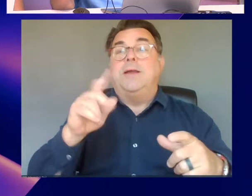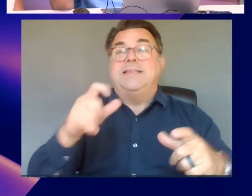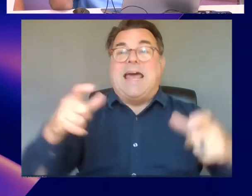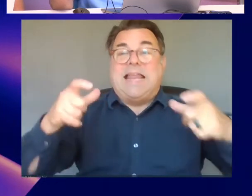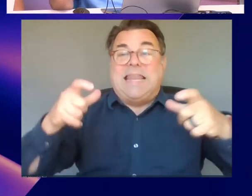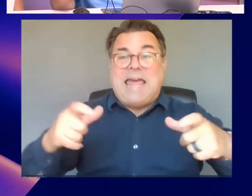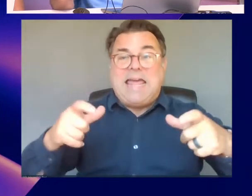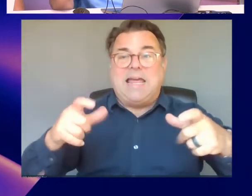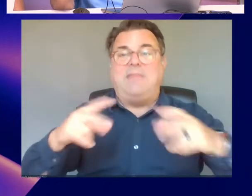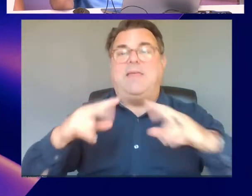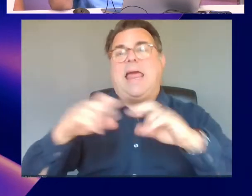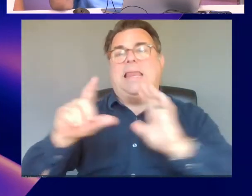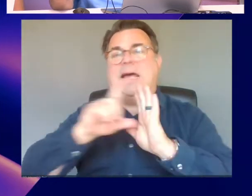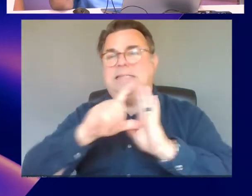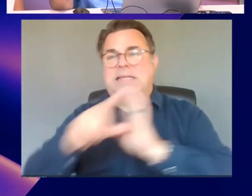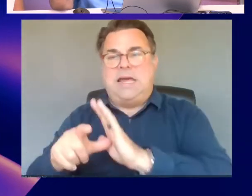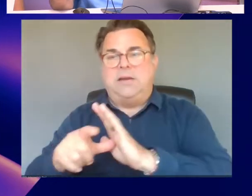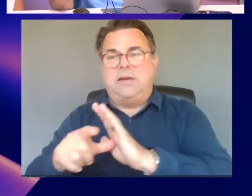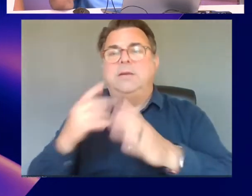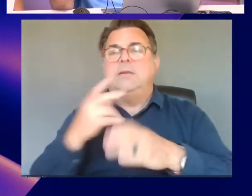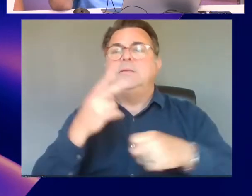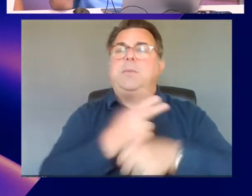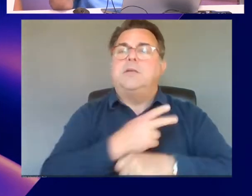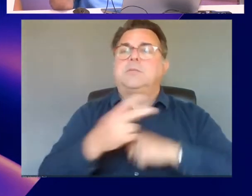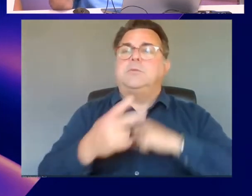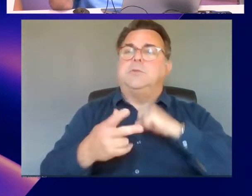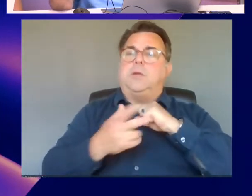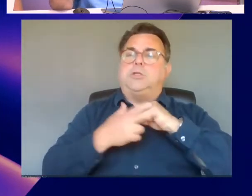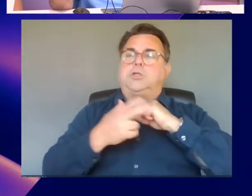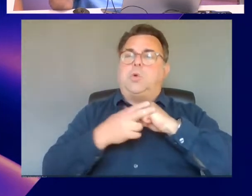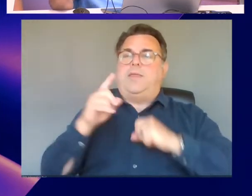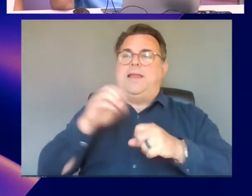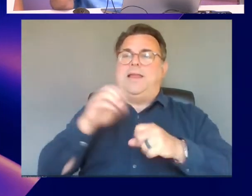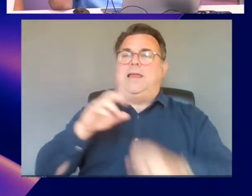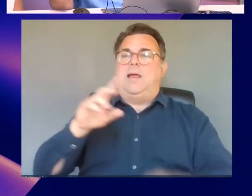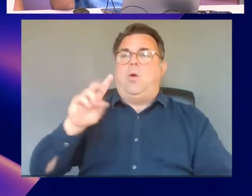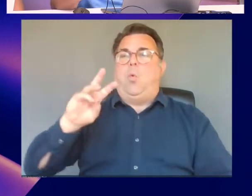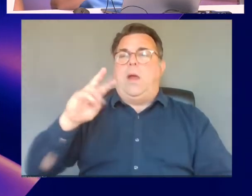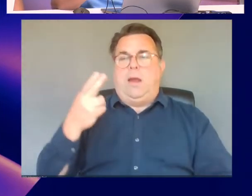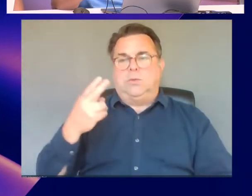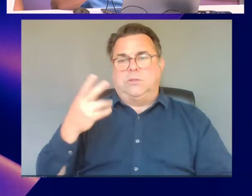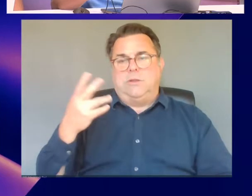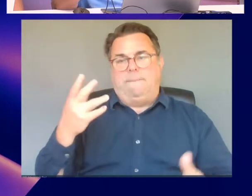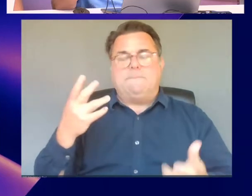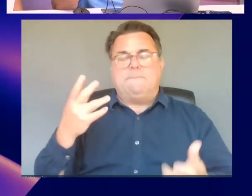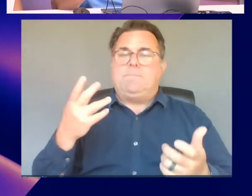and some customers also store the data in a data warehouse, like a Redshift. That is where you can do the aggregation